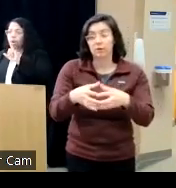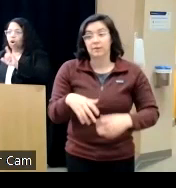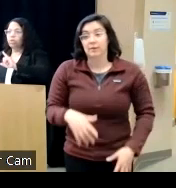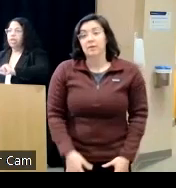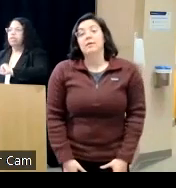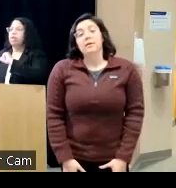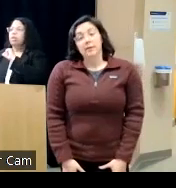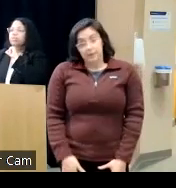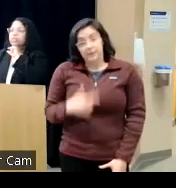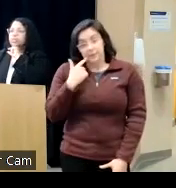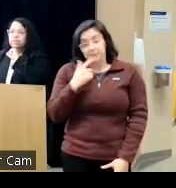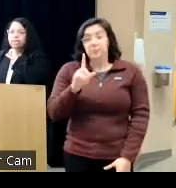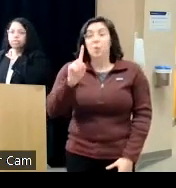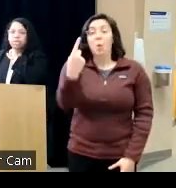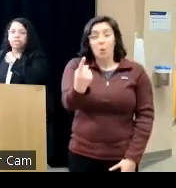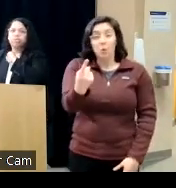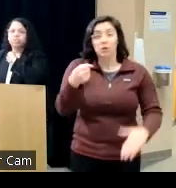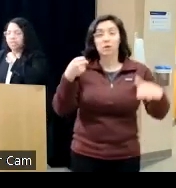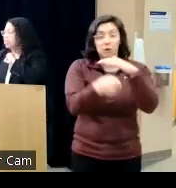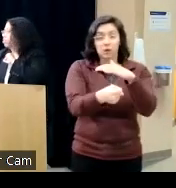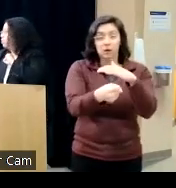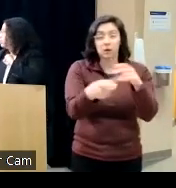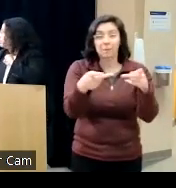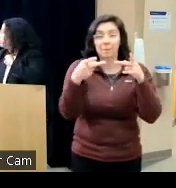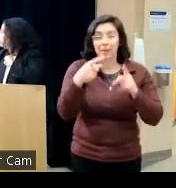were only in those facilities because of a status offense